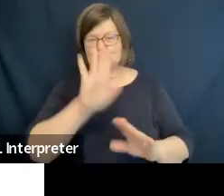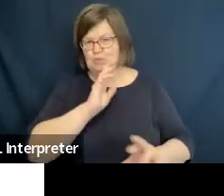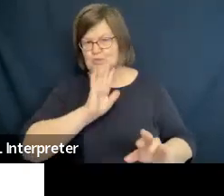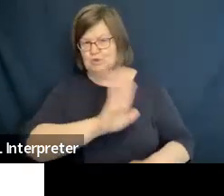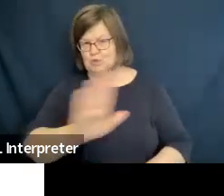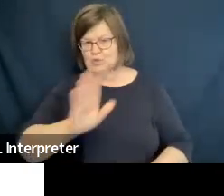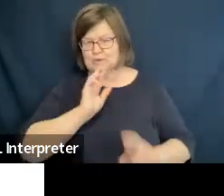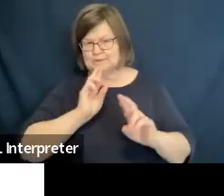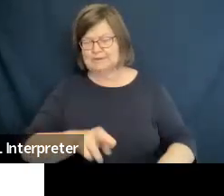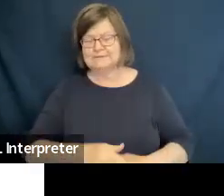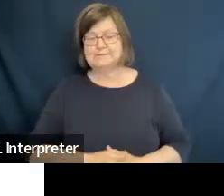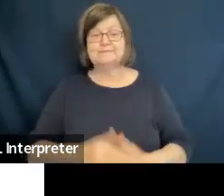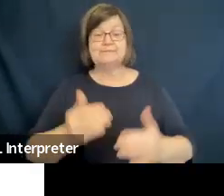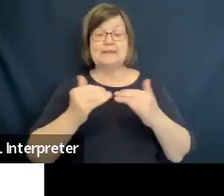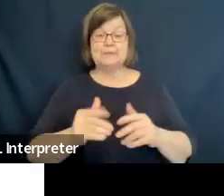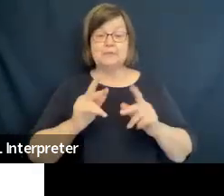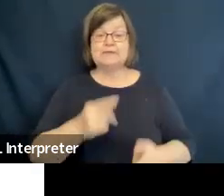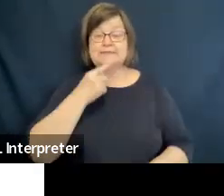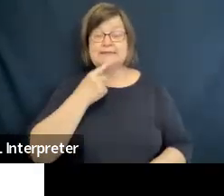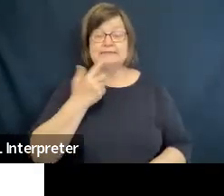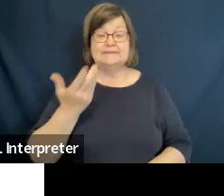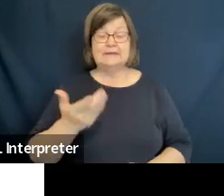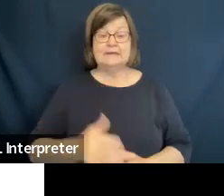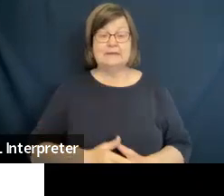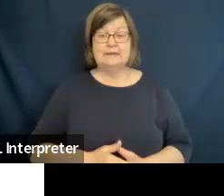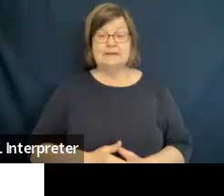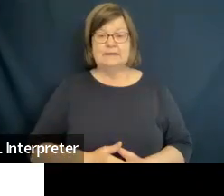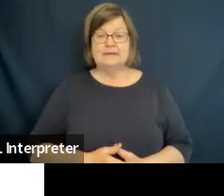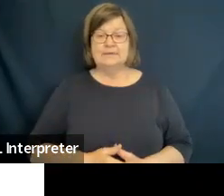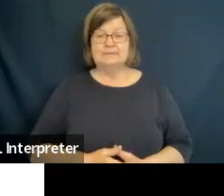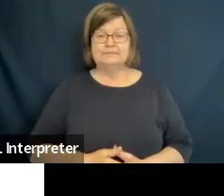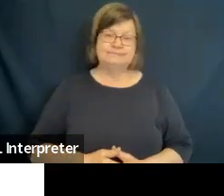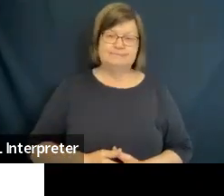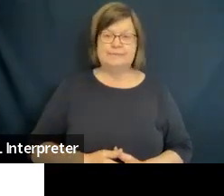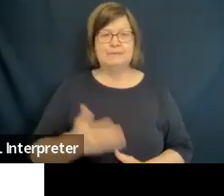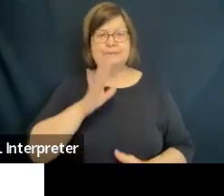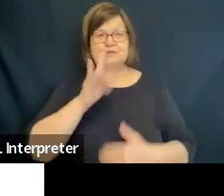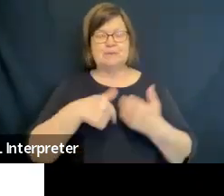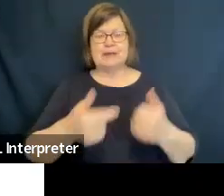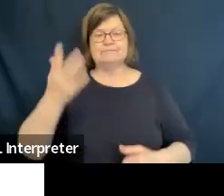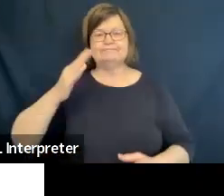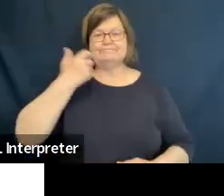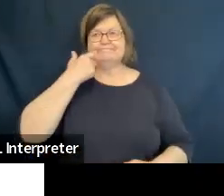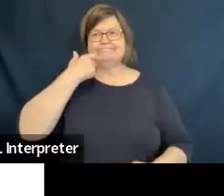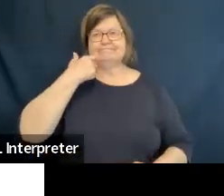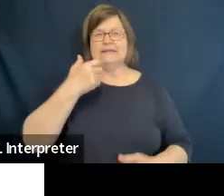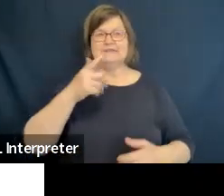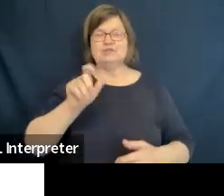And the next person says and this may be referring back to the last question. Being